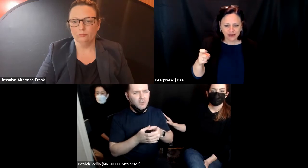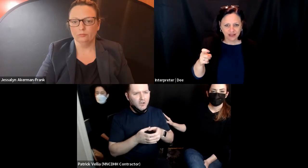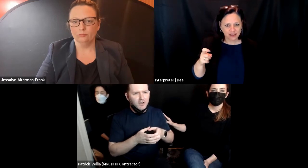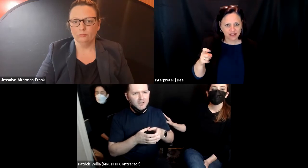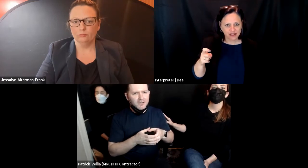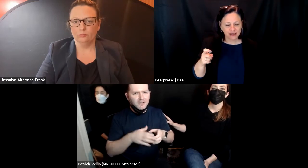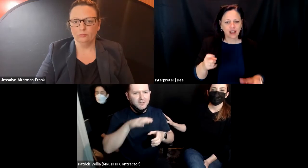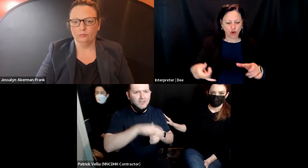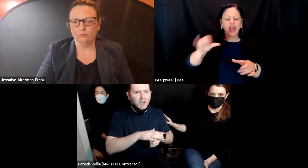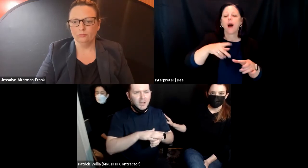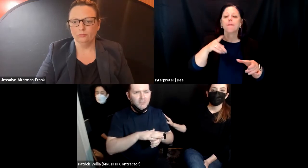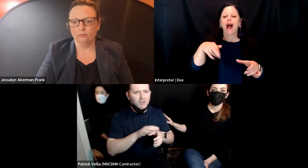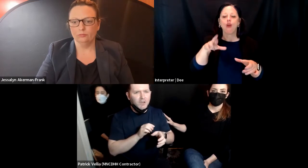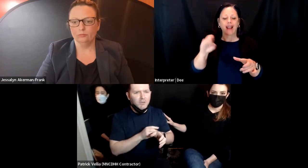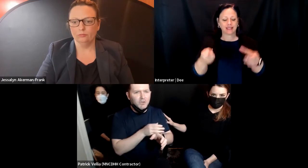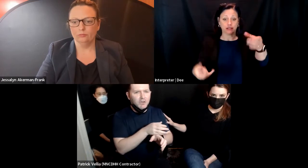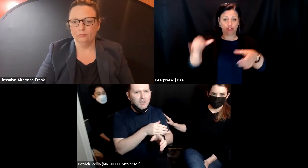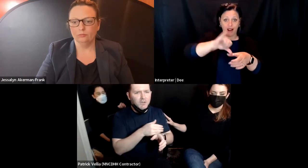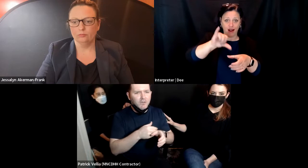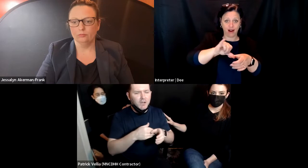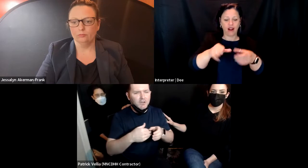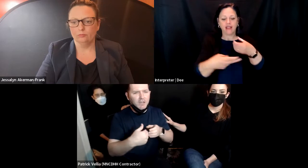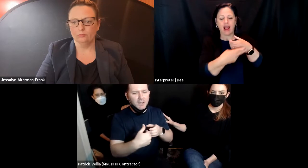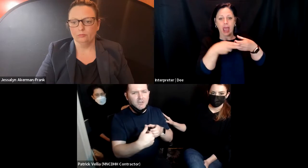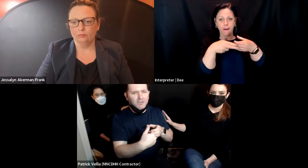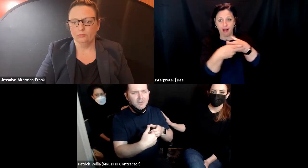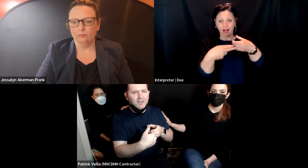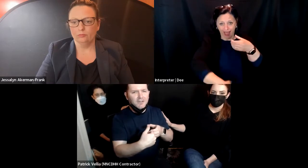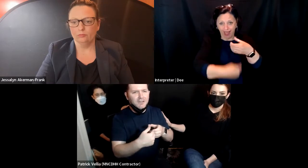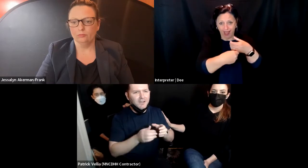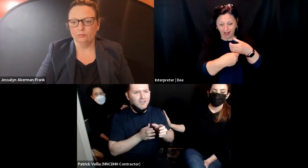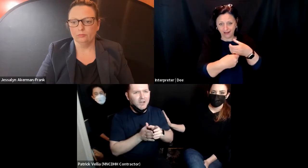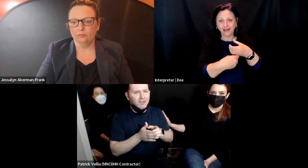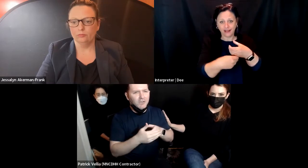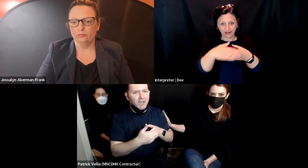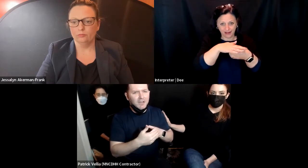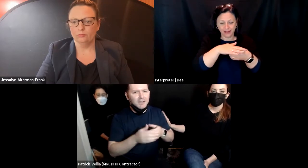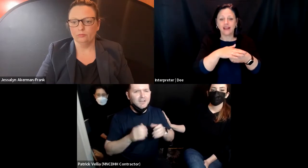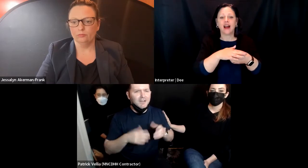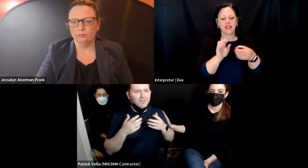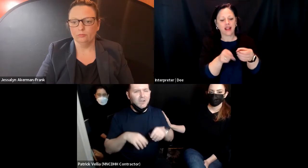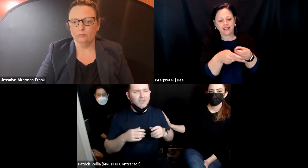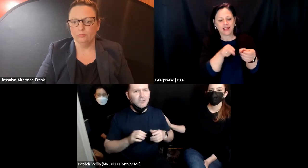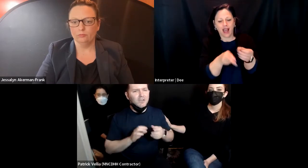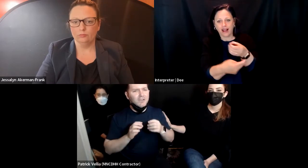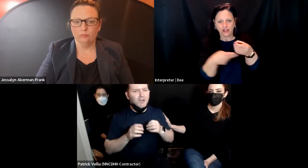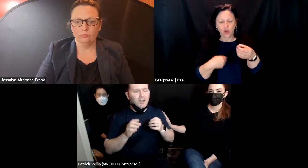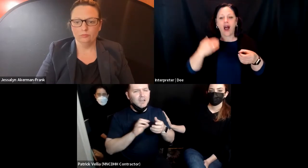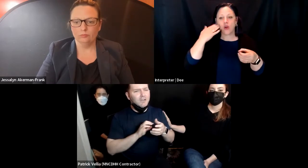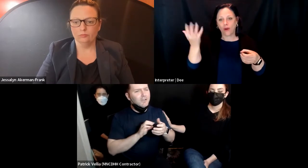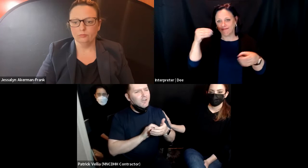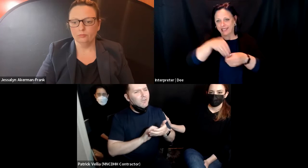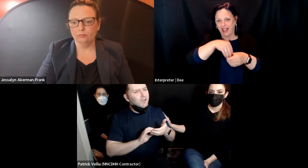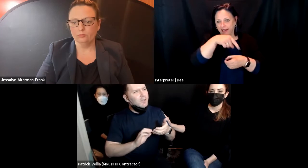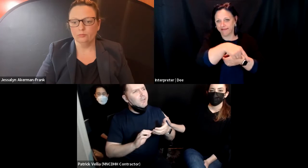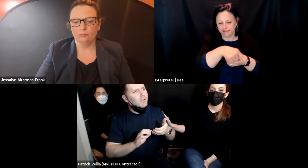But for my kitchen, yeah, like for switch bottles, well, I transfer it